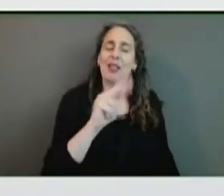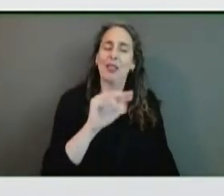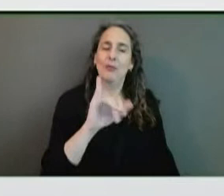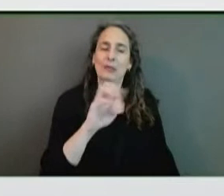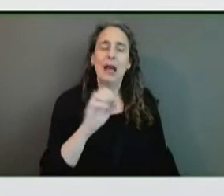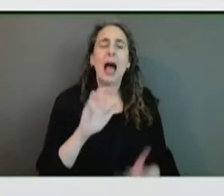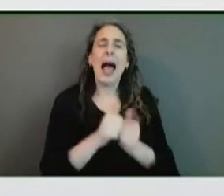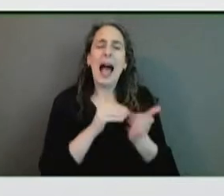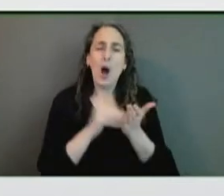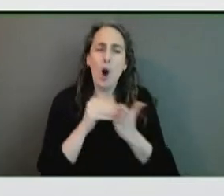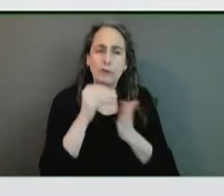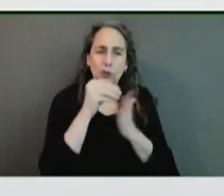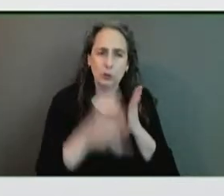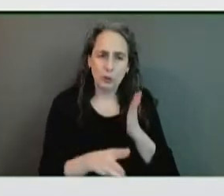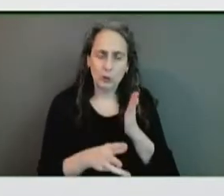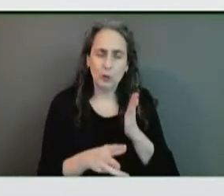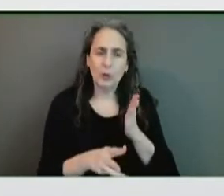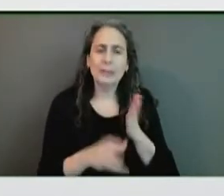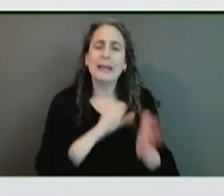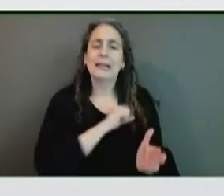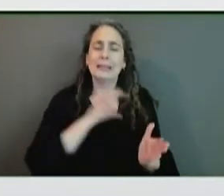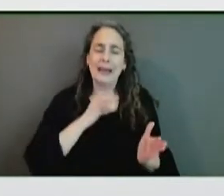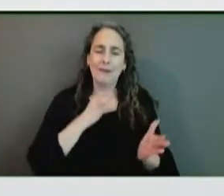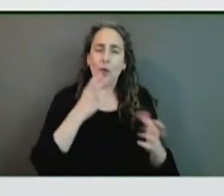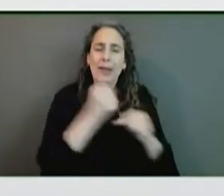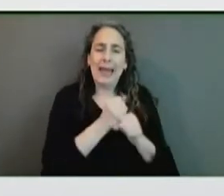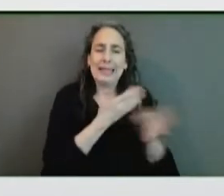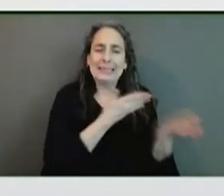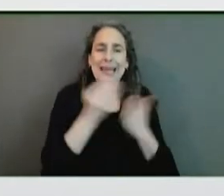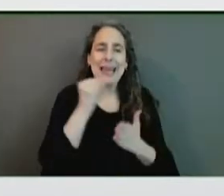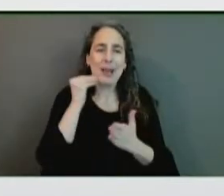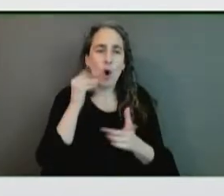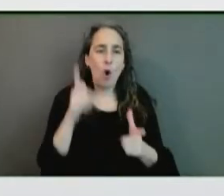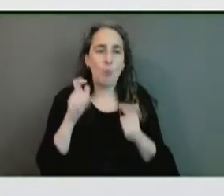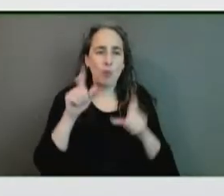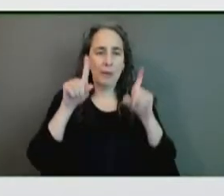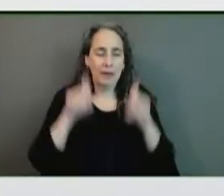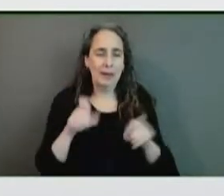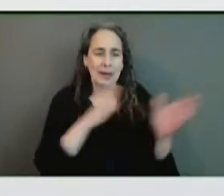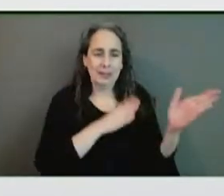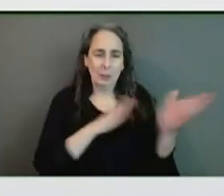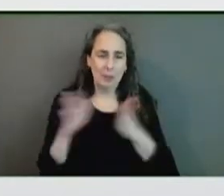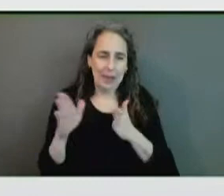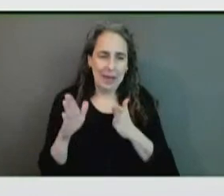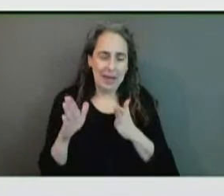from Katherine with a K, but Catherine with a C says how often will students and staff